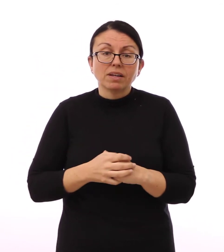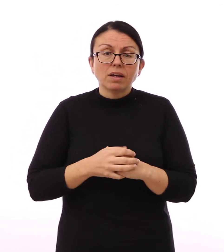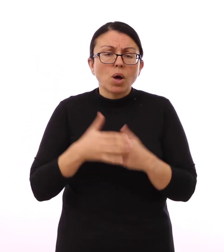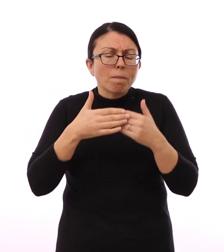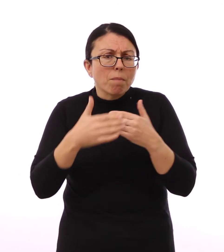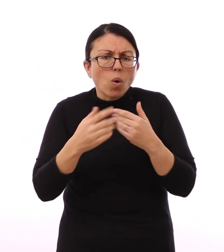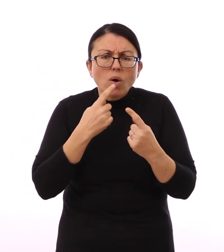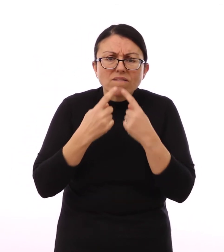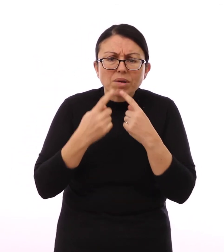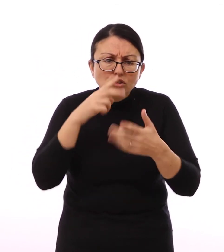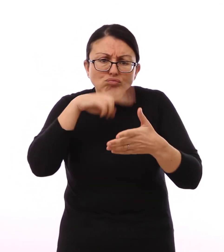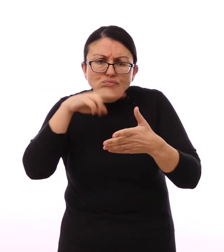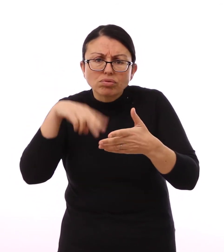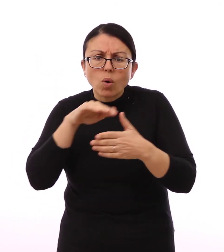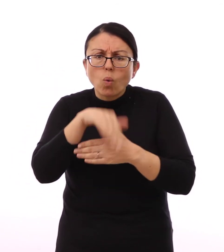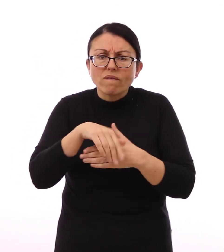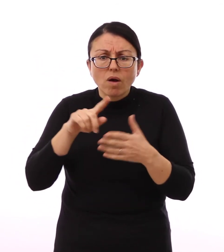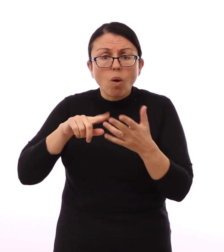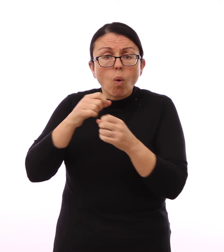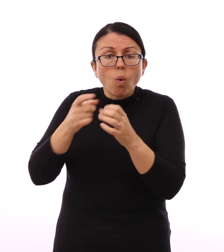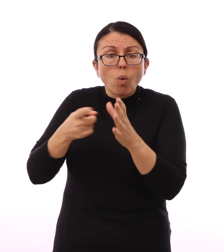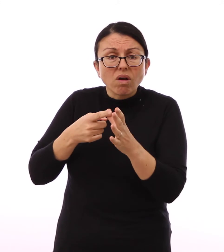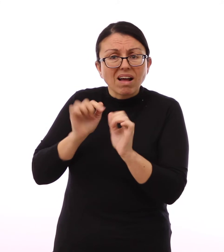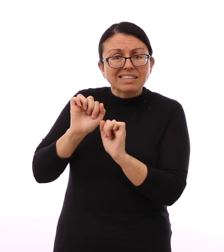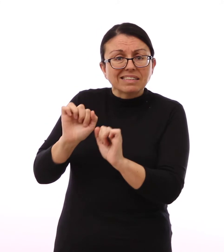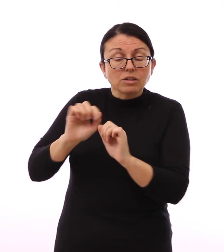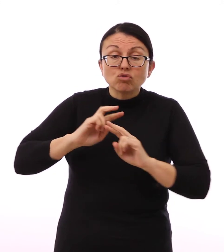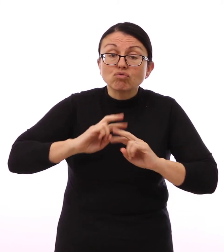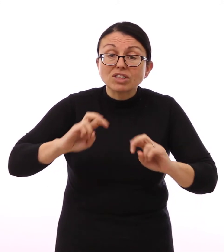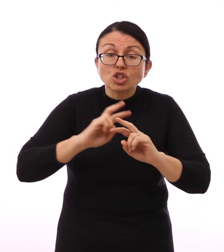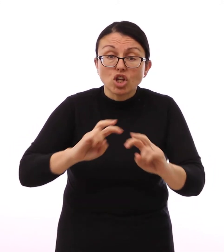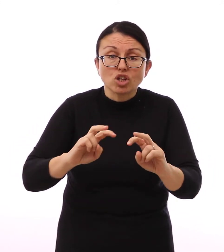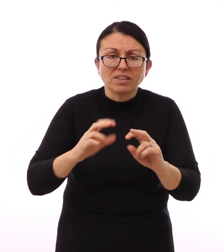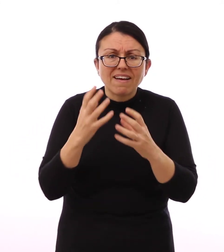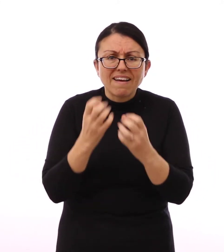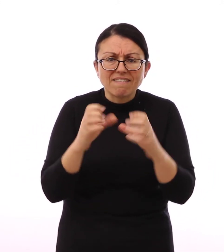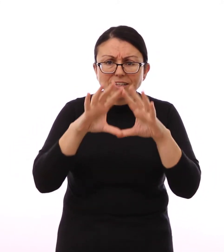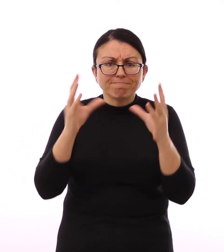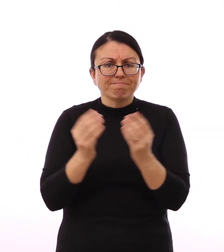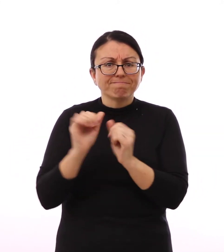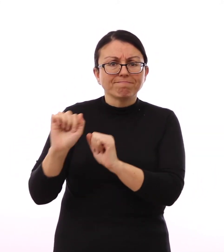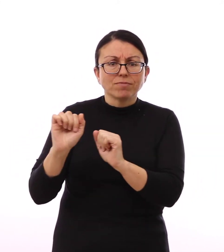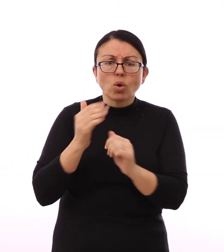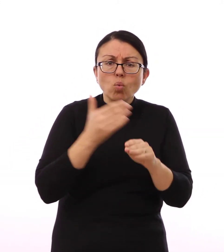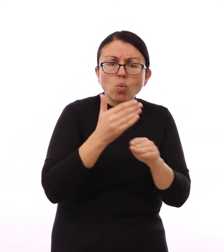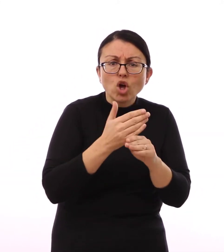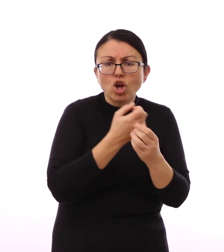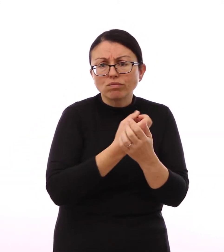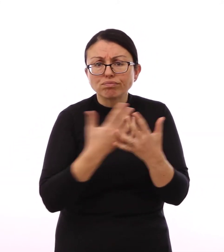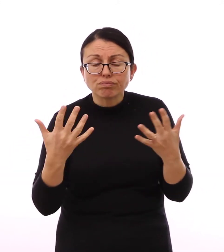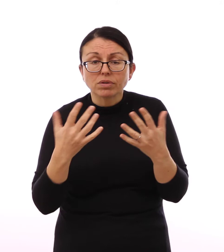For further reading about Olga’s research that underpins this body of work